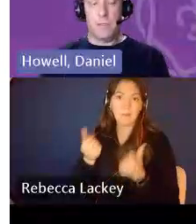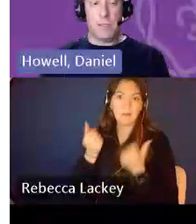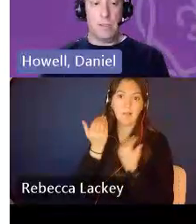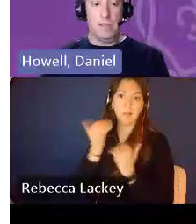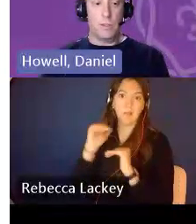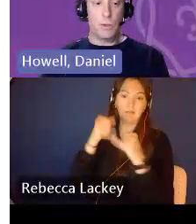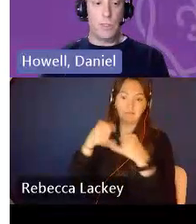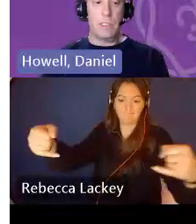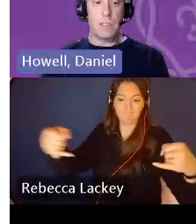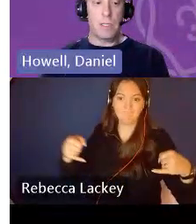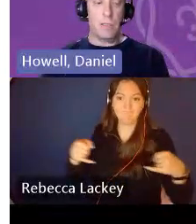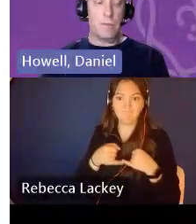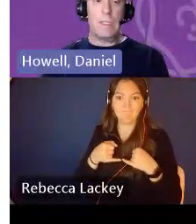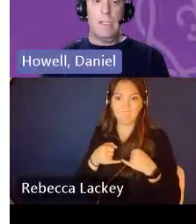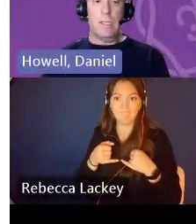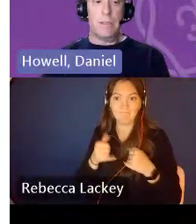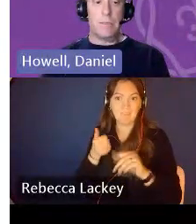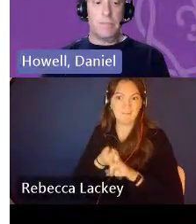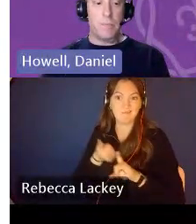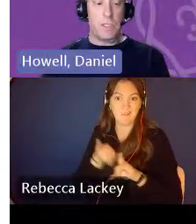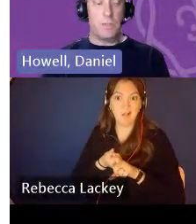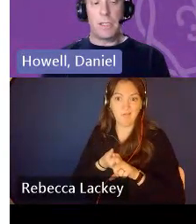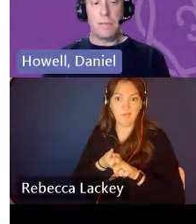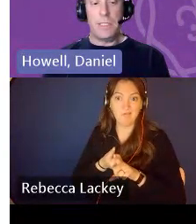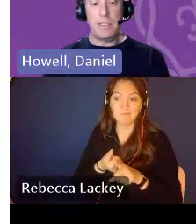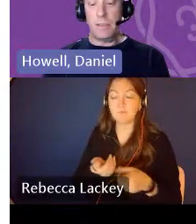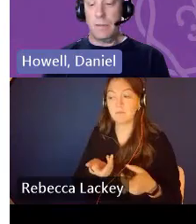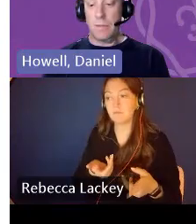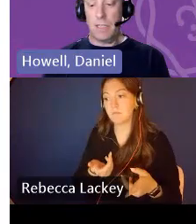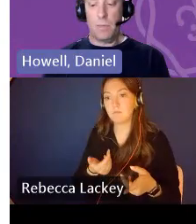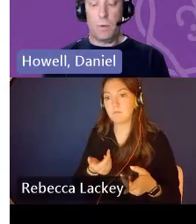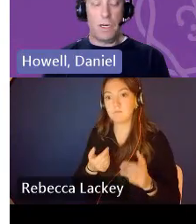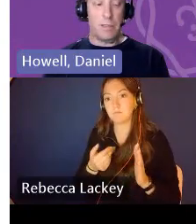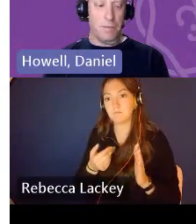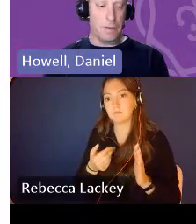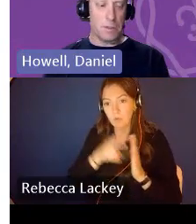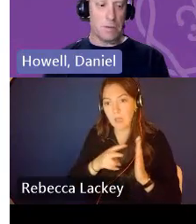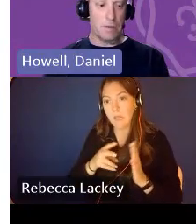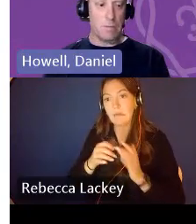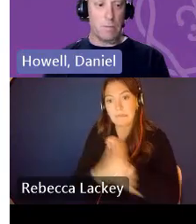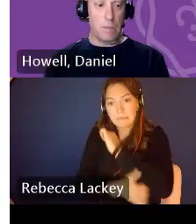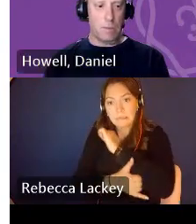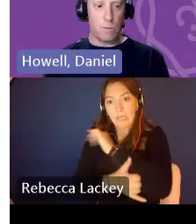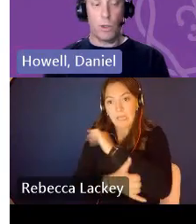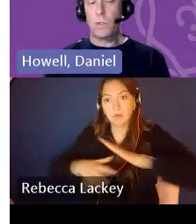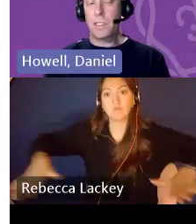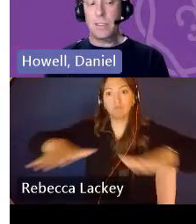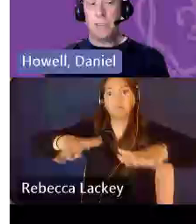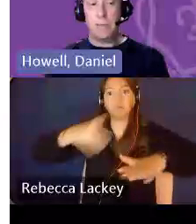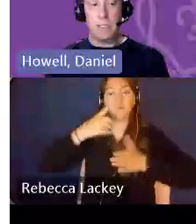of the the stream itself. Um we do take readings countywide for road condition